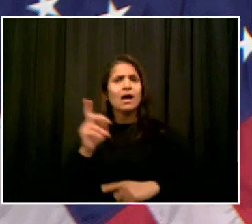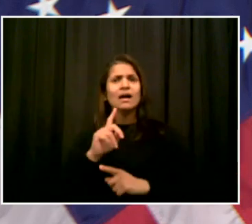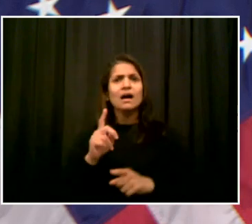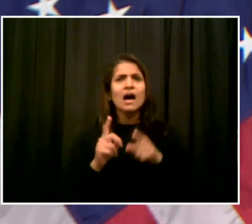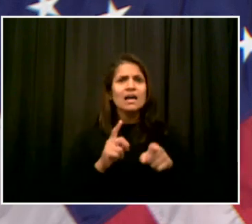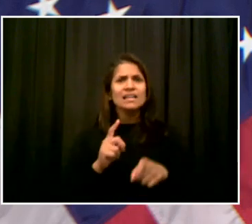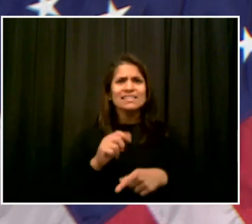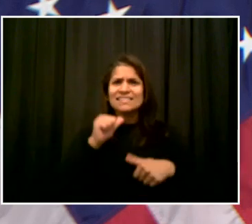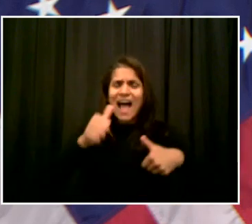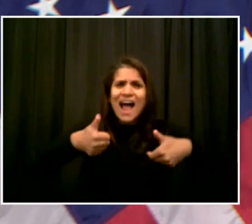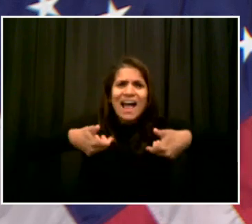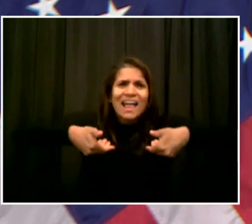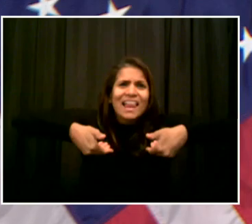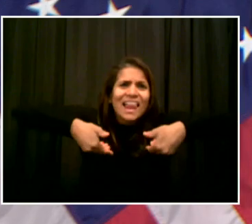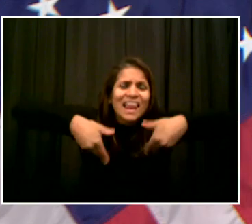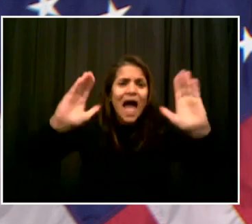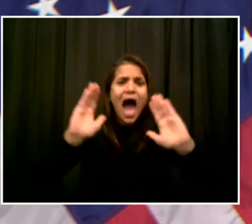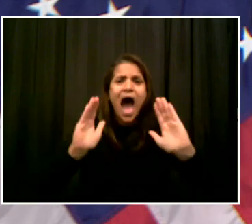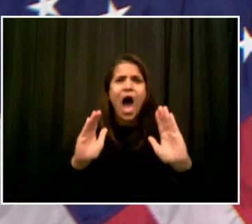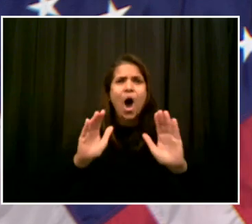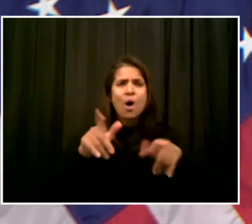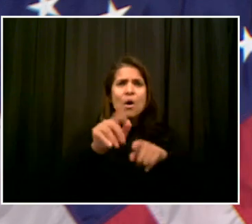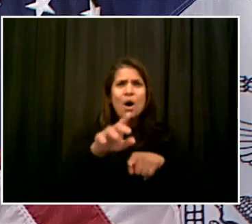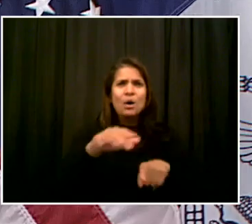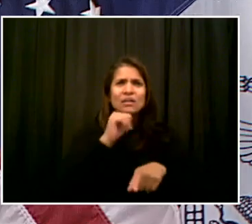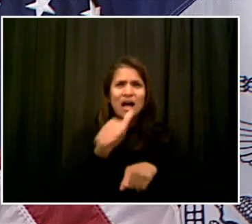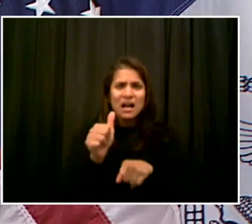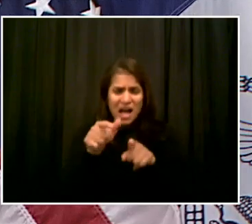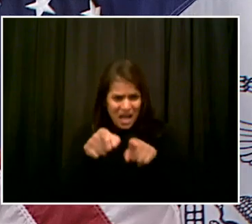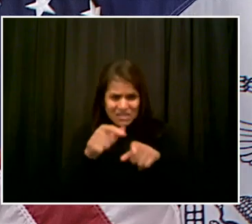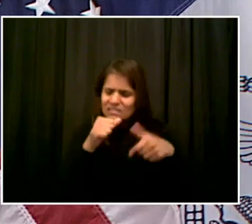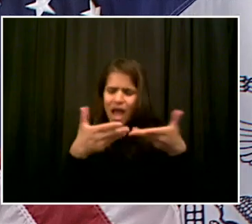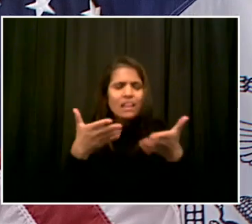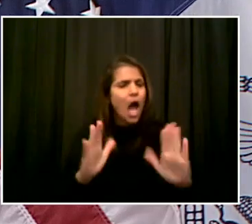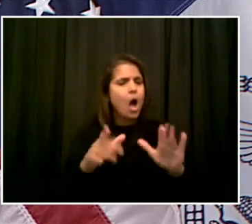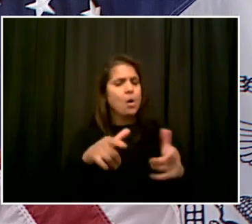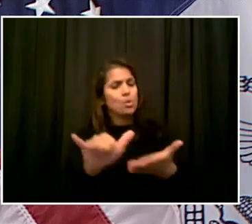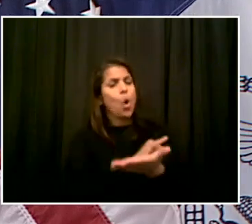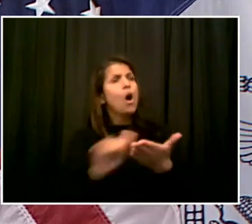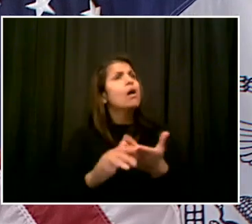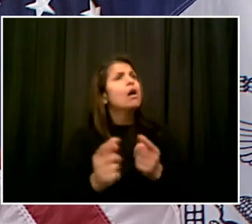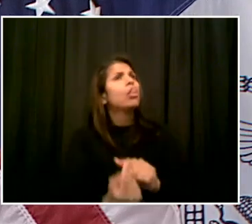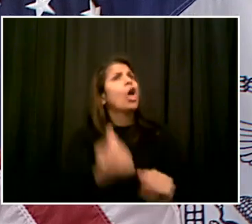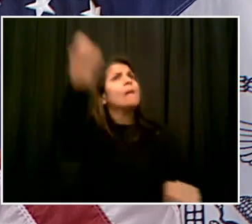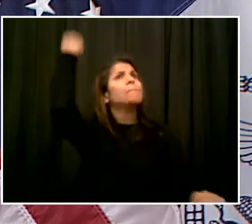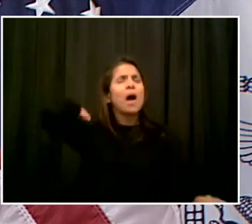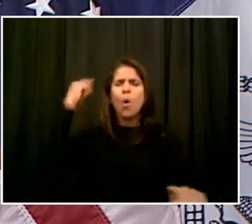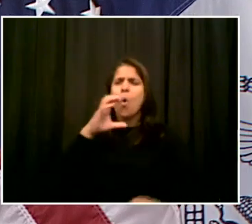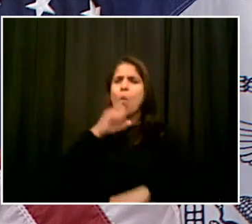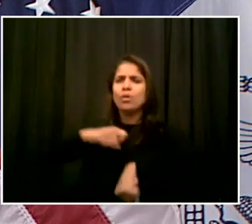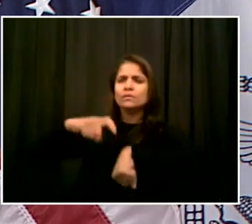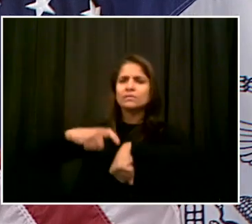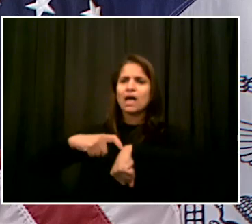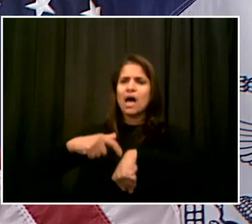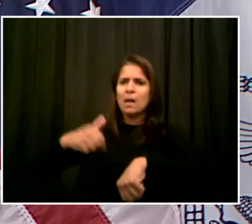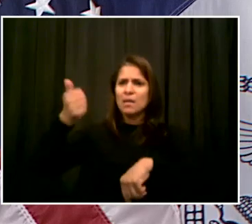THIS CITY AND WE WILL PROTECT AL L PROTPERY OWNERS